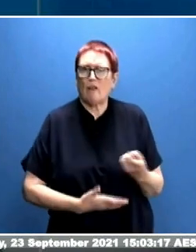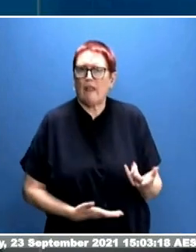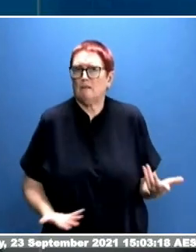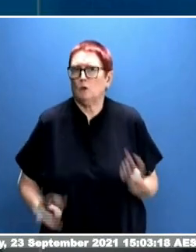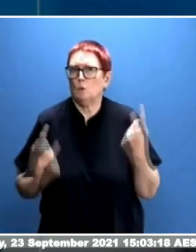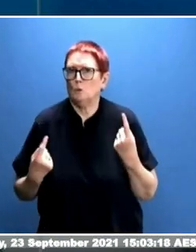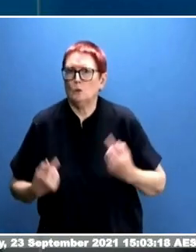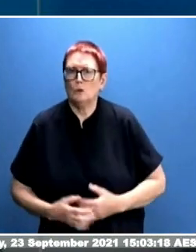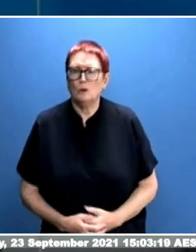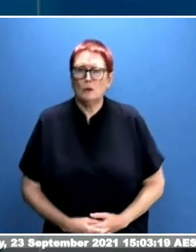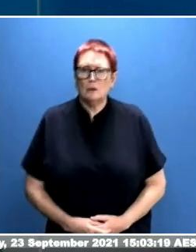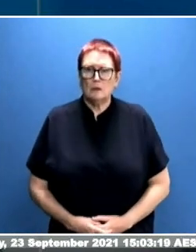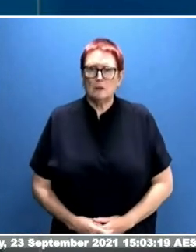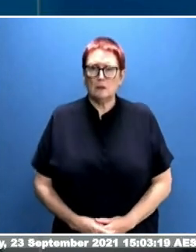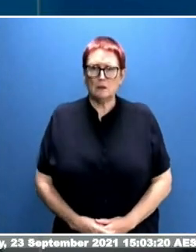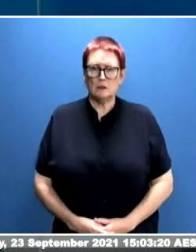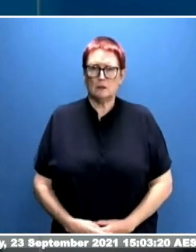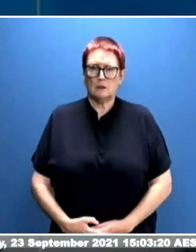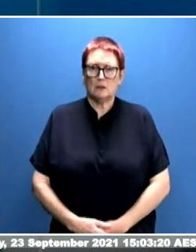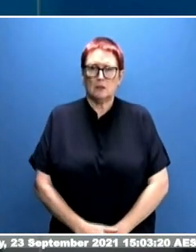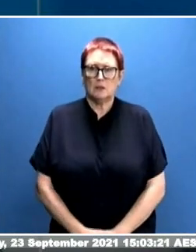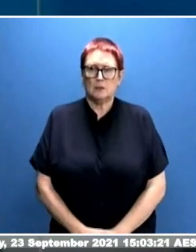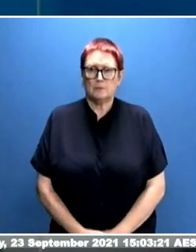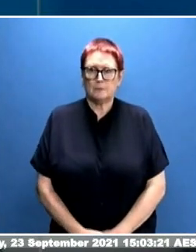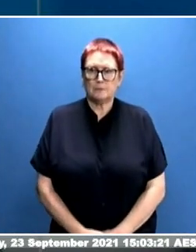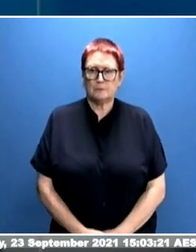I'm not really sure that I understand your question.